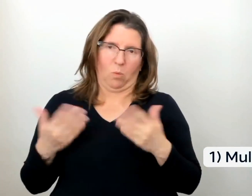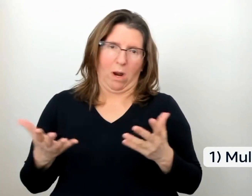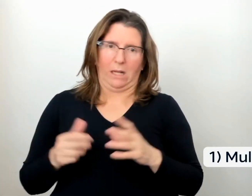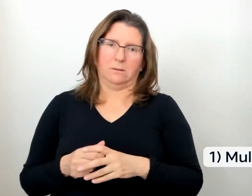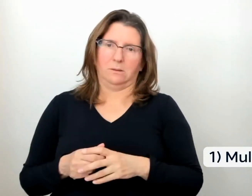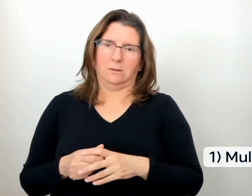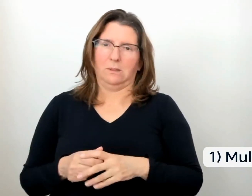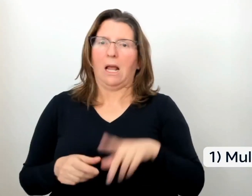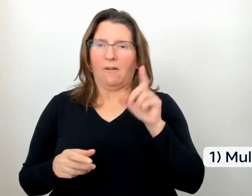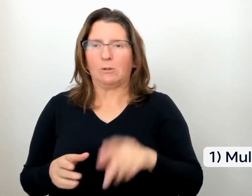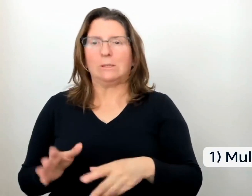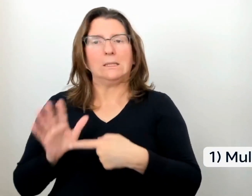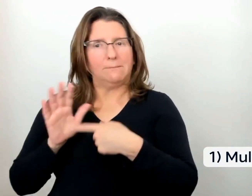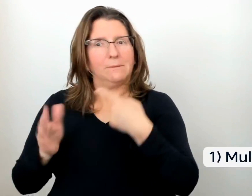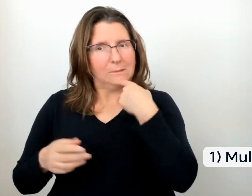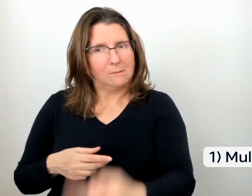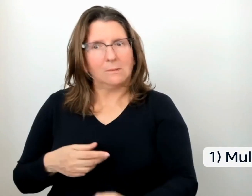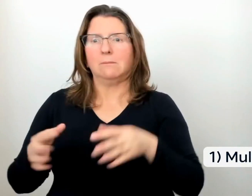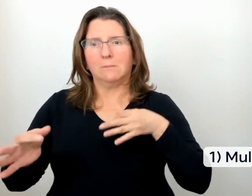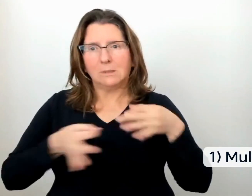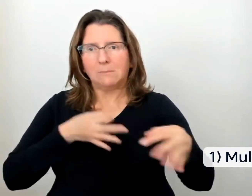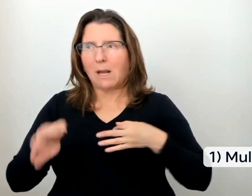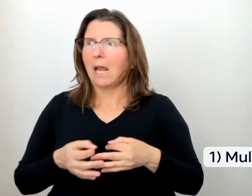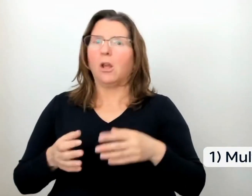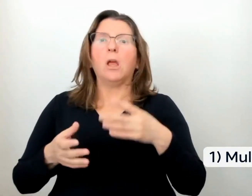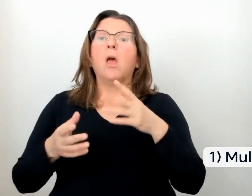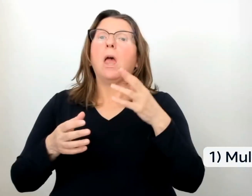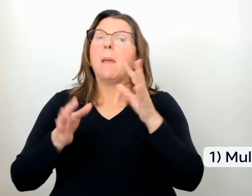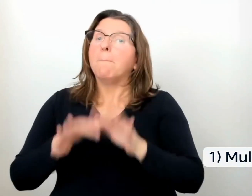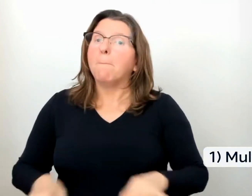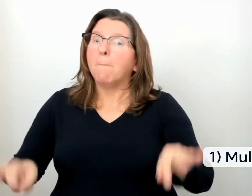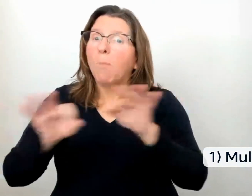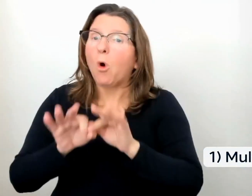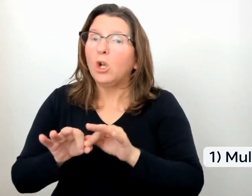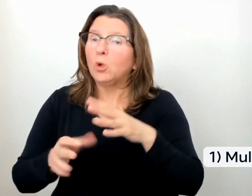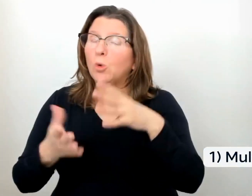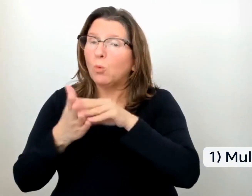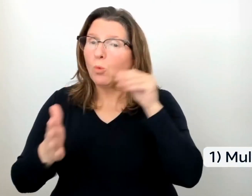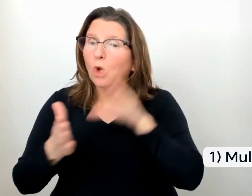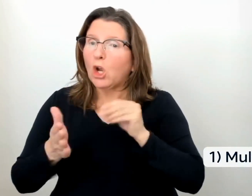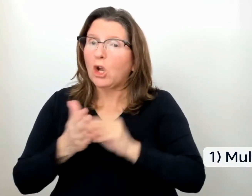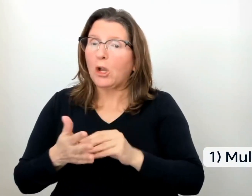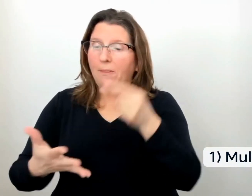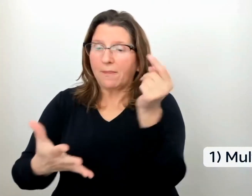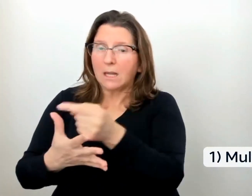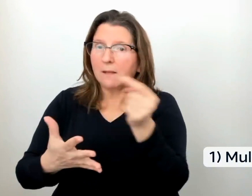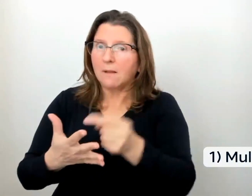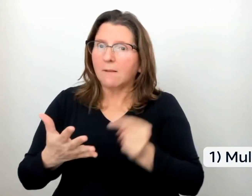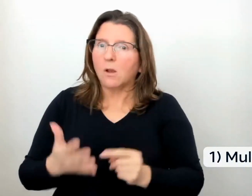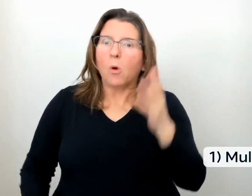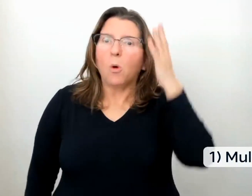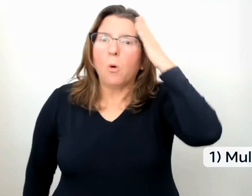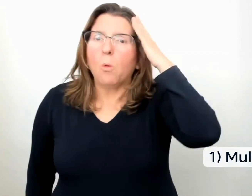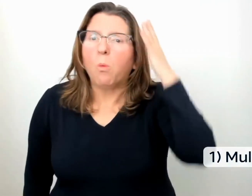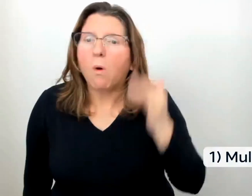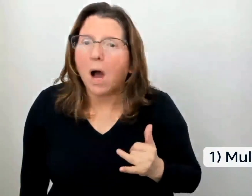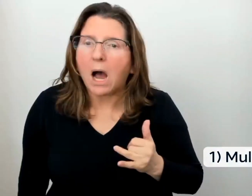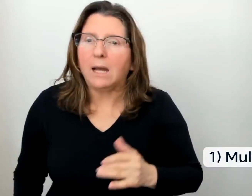The first, and most obvious entry point is to explain - why. WHY the content has relevance to the learner.